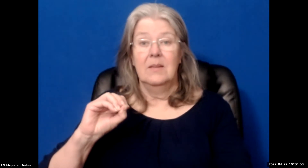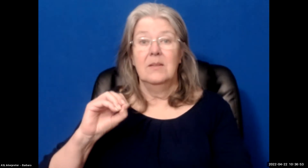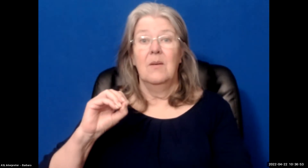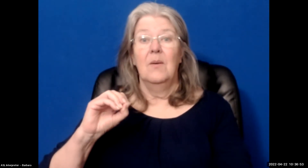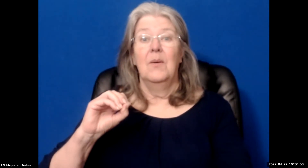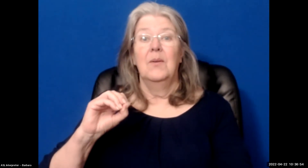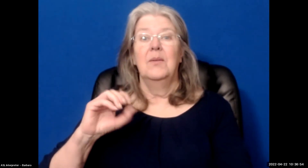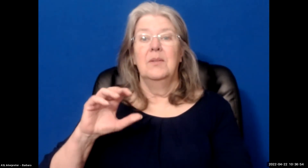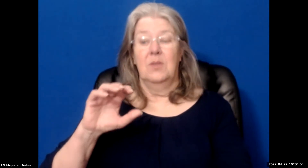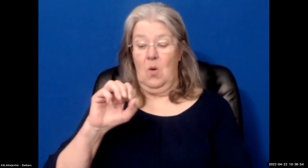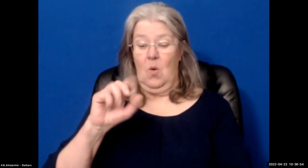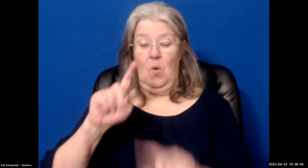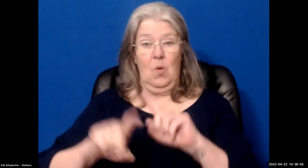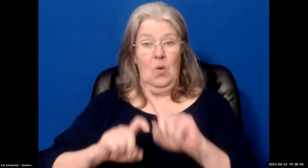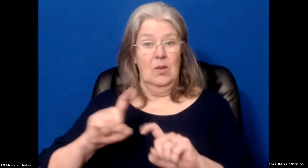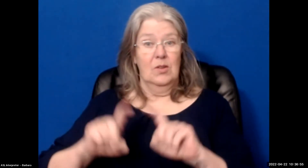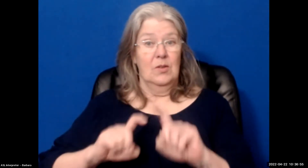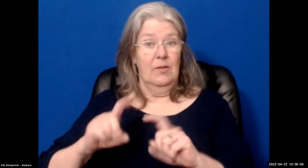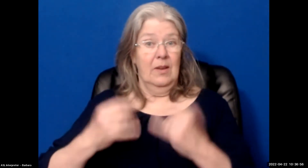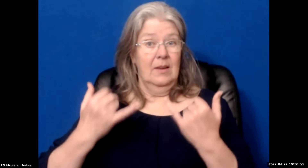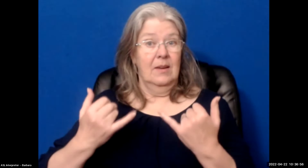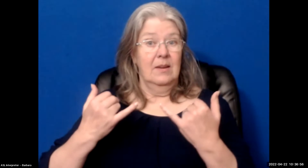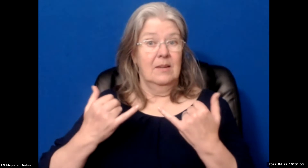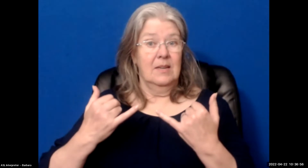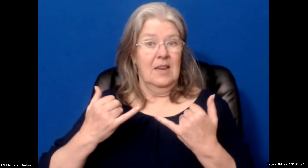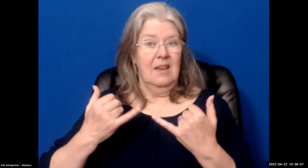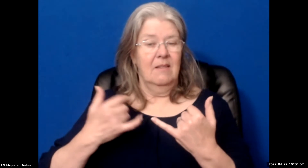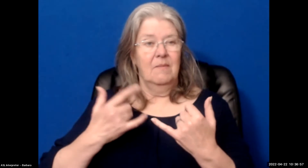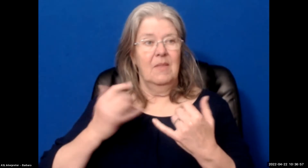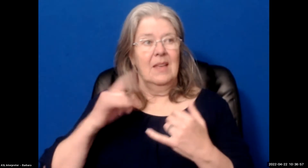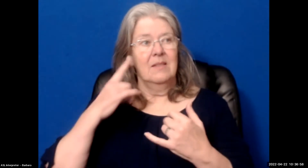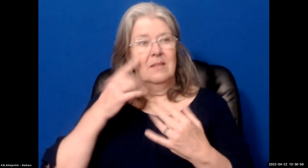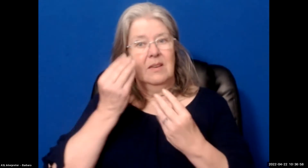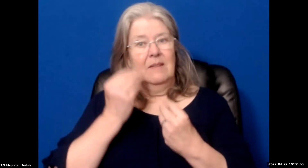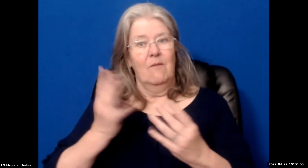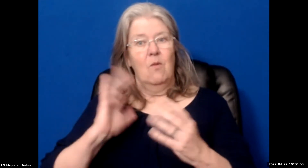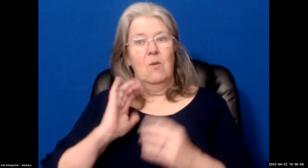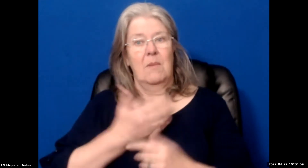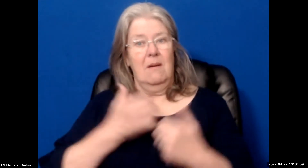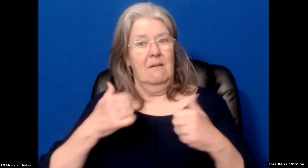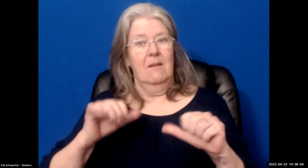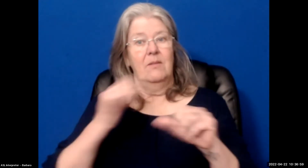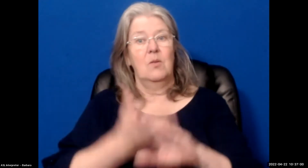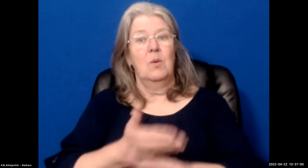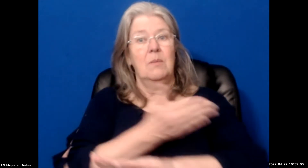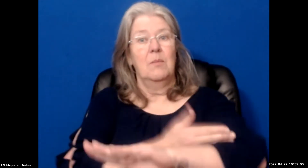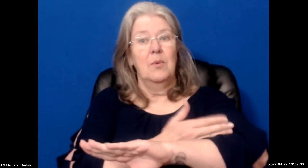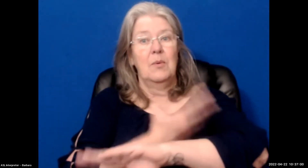we actually conducting survey to inform our efforts to improve COVID-19 vaccination.